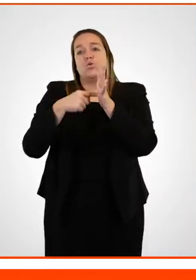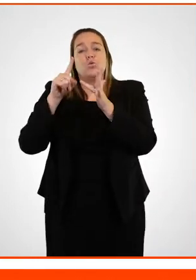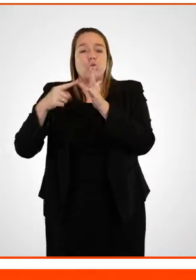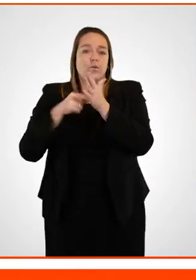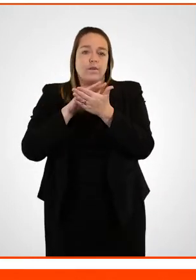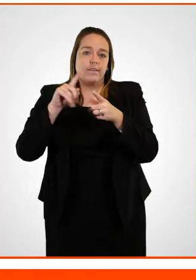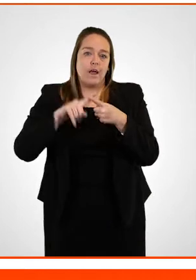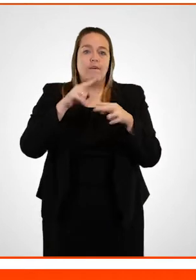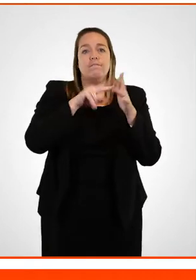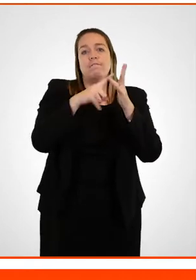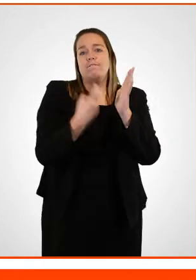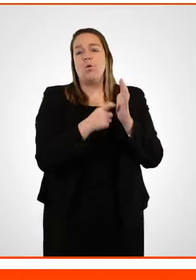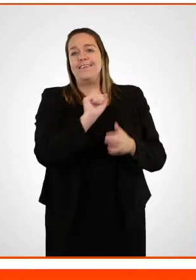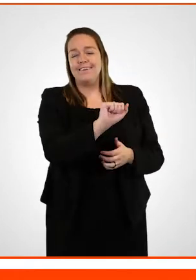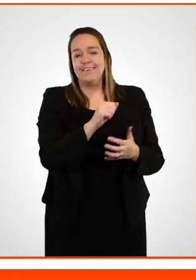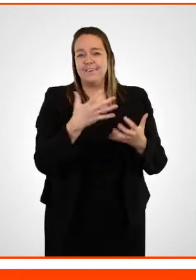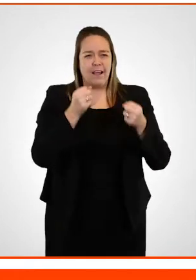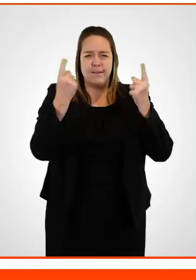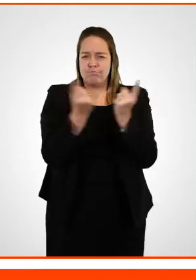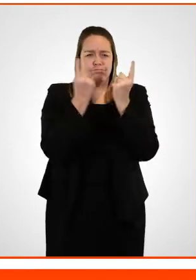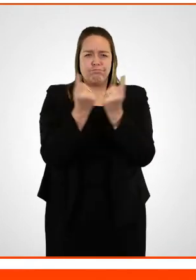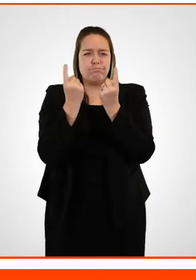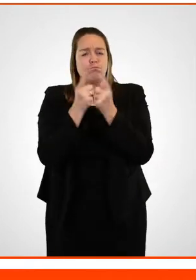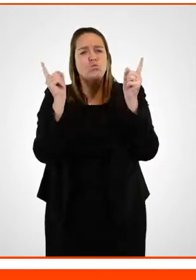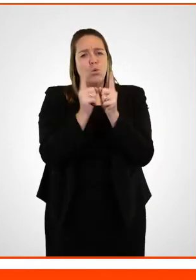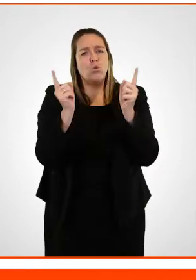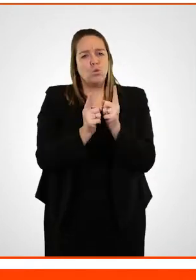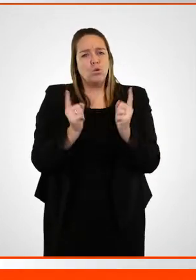all of these short phrases that they can practise,